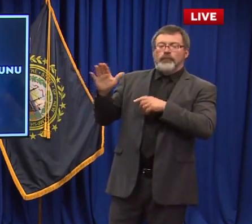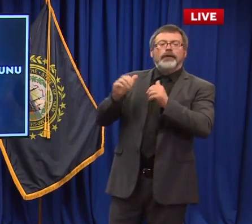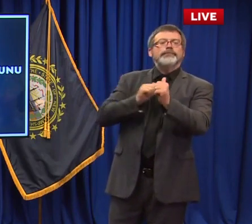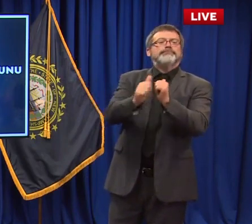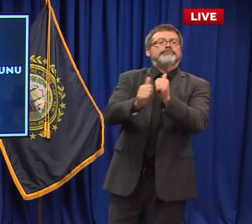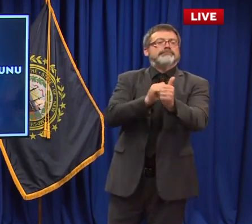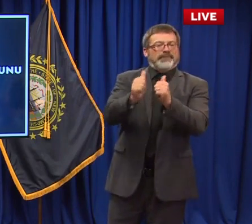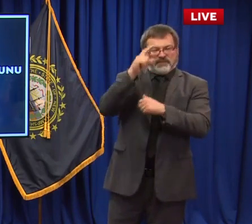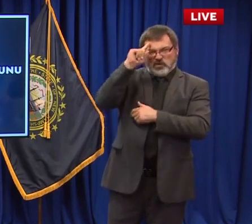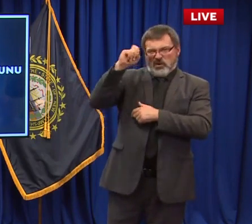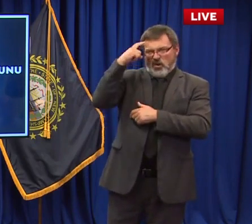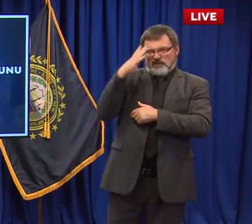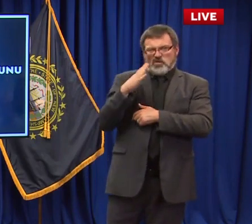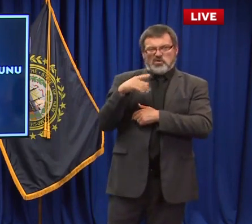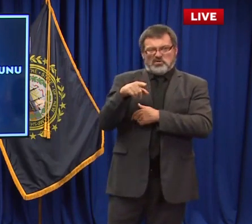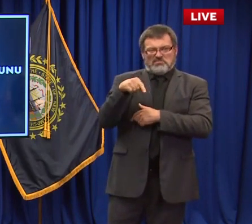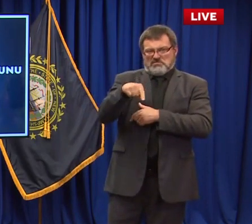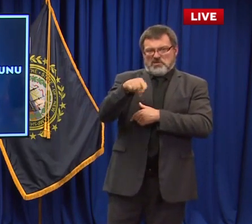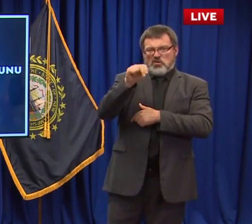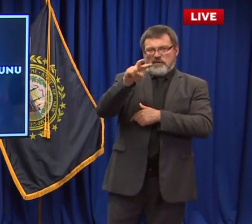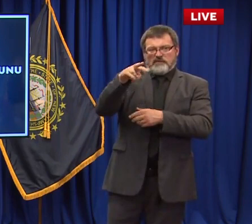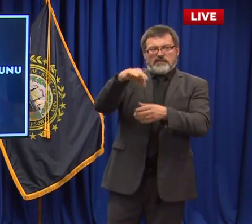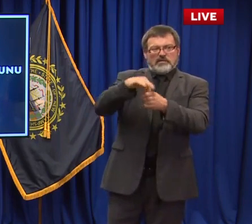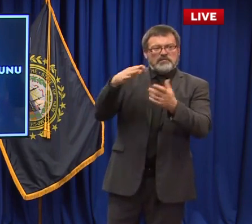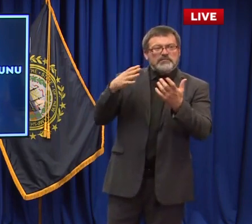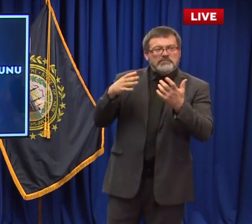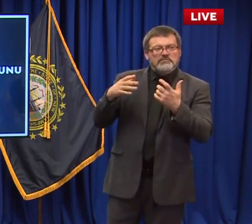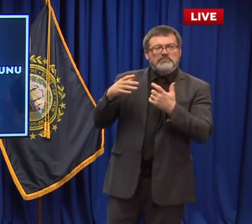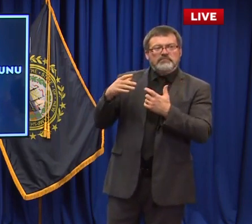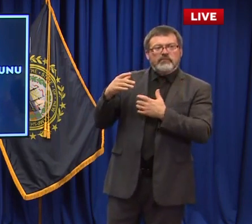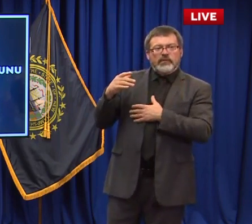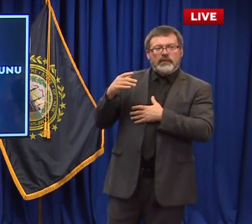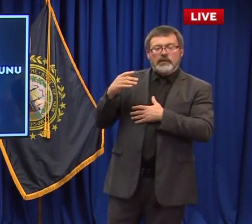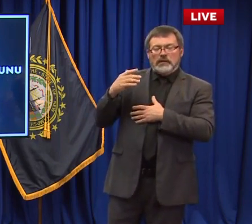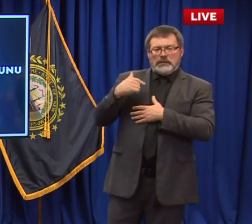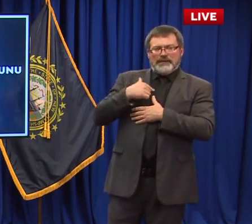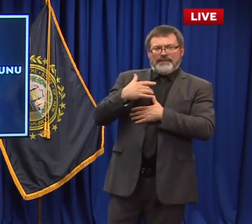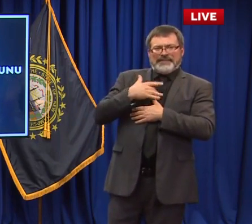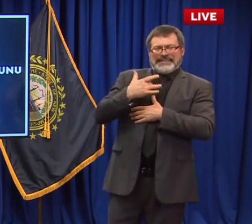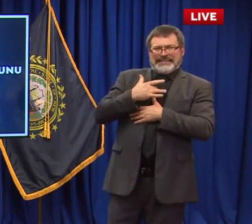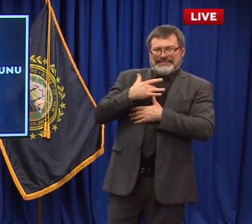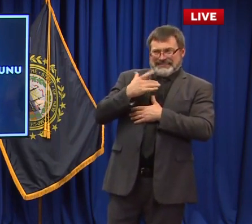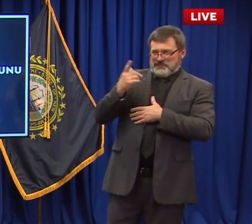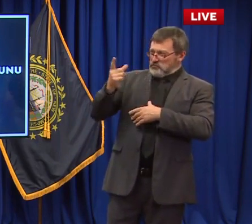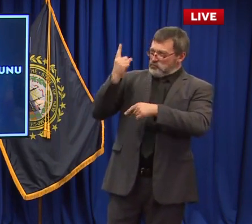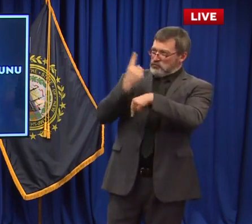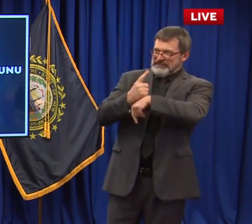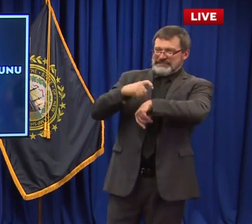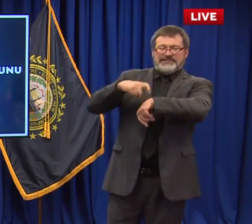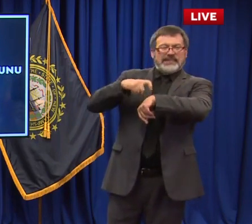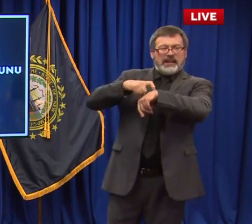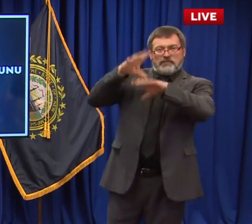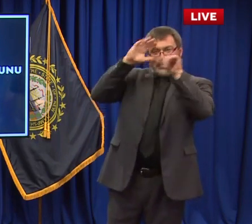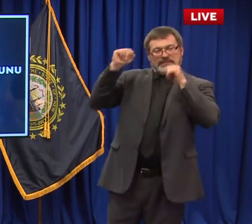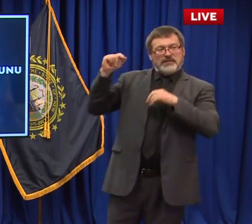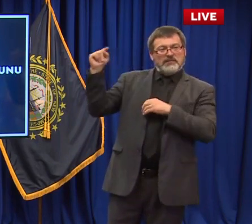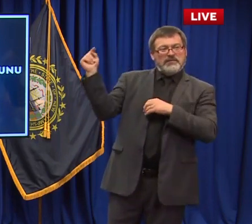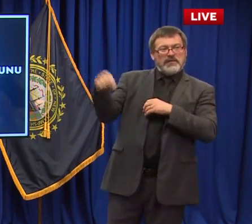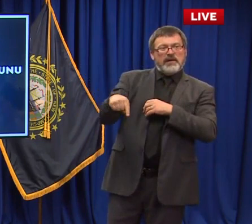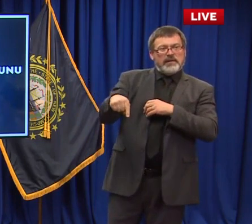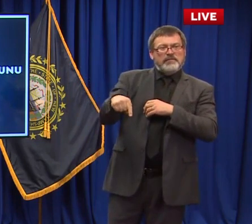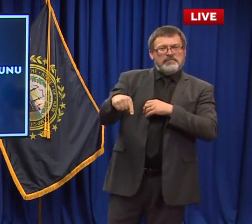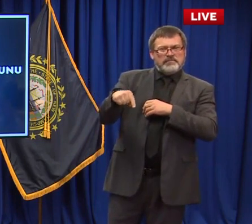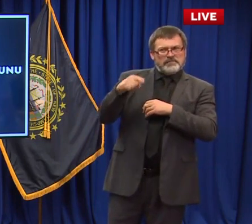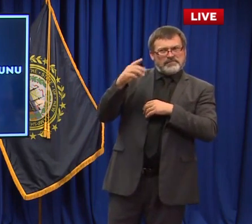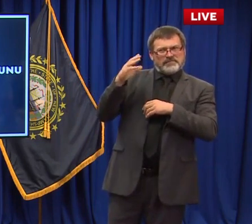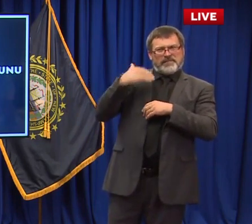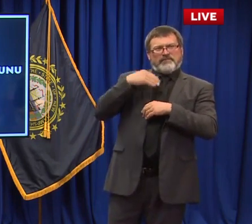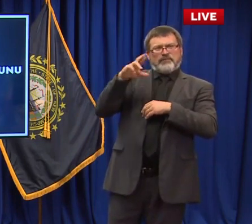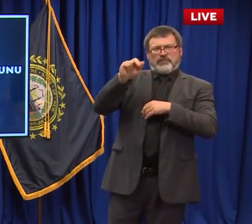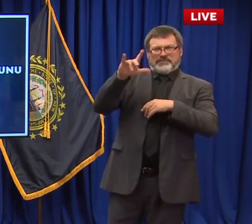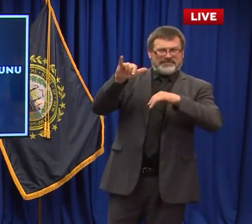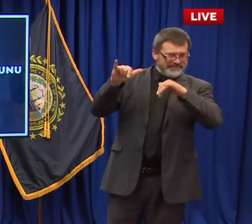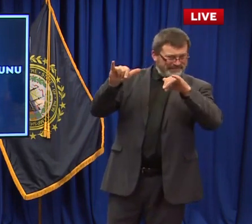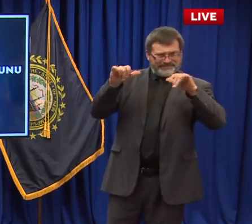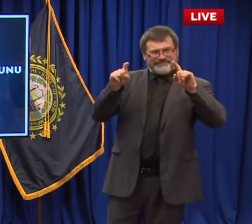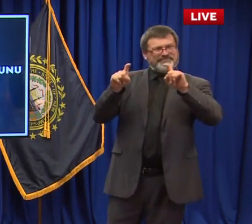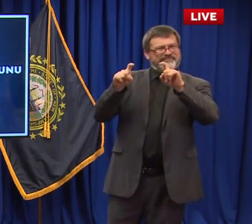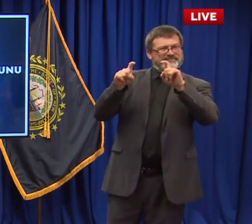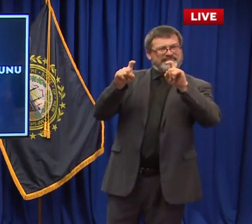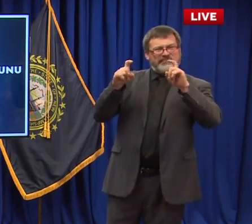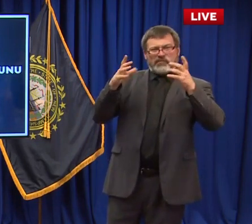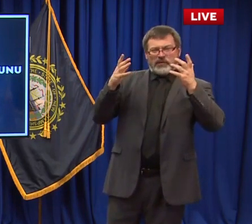GIVEN YOU TALKED ABOUT -- IS IT APPROPRIATE THE PRESIDENT TO HOLD THIS RALLY, NOT FROM THE PERSPECTIVE -- FROM THE HEALTH?